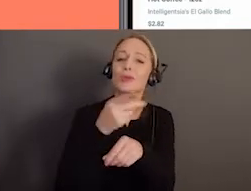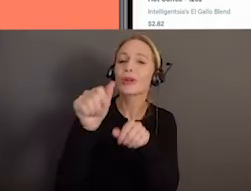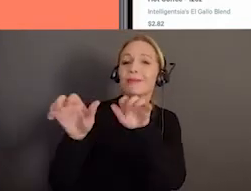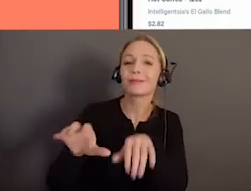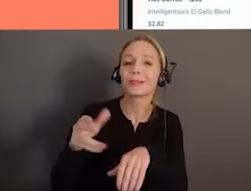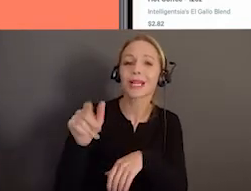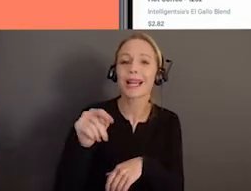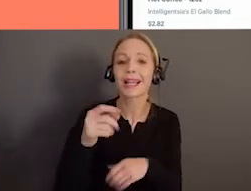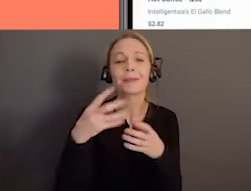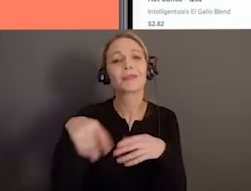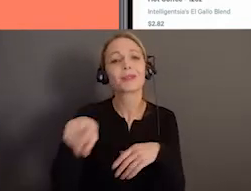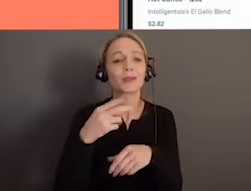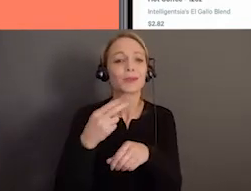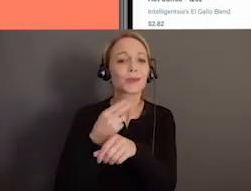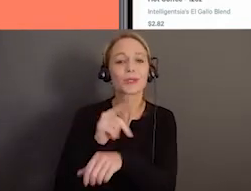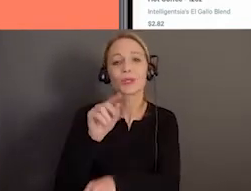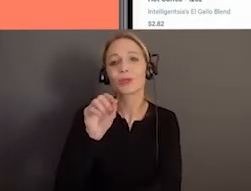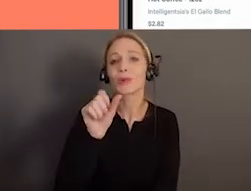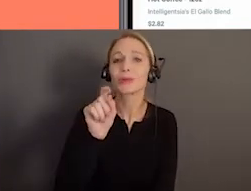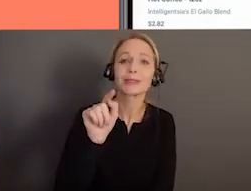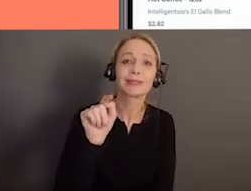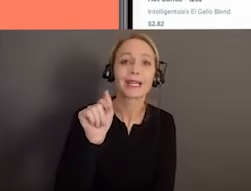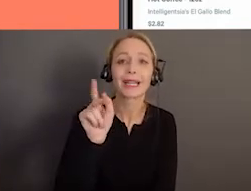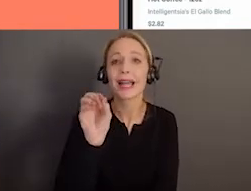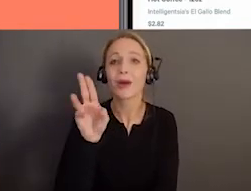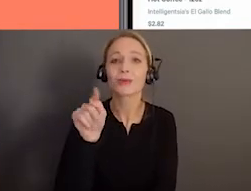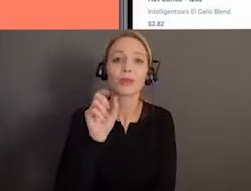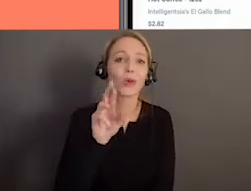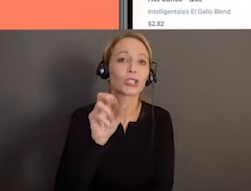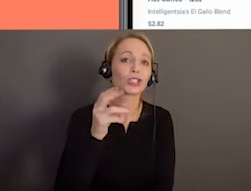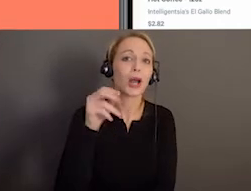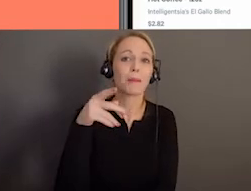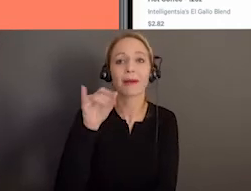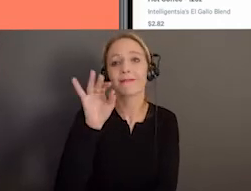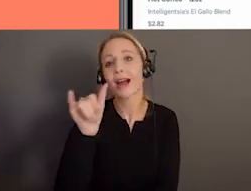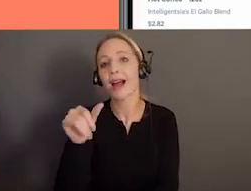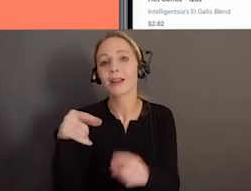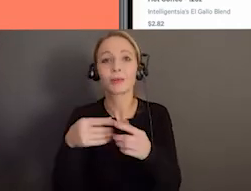YOU HAVE USED TAKE OUT OR SHOPIFY TO BUY OR INTERACT